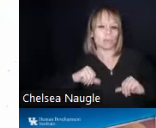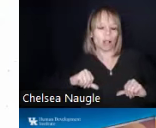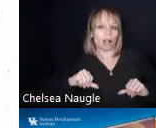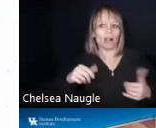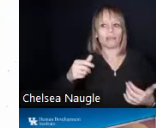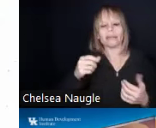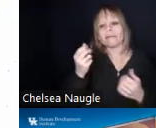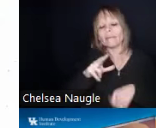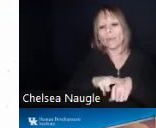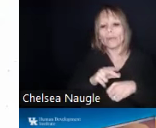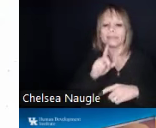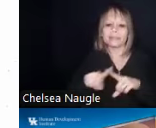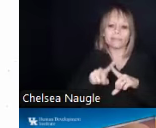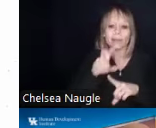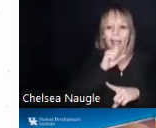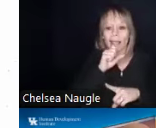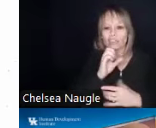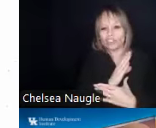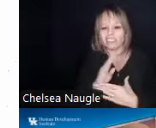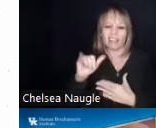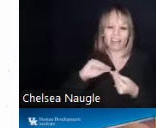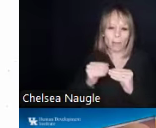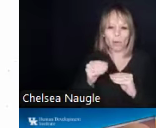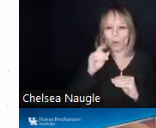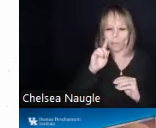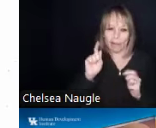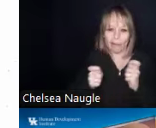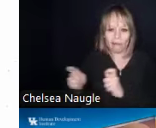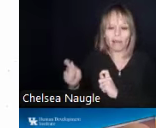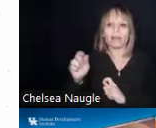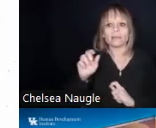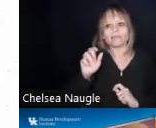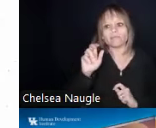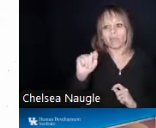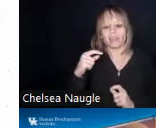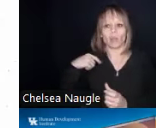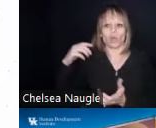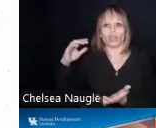the age range. Uh but they were much less uh obese or much less overweight uh